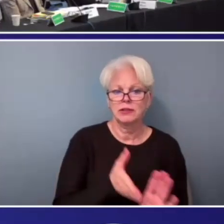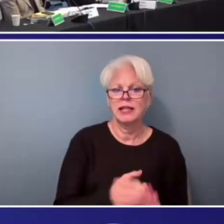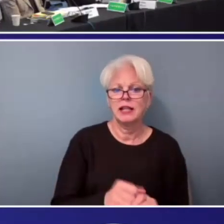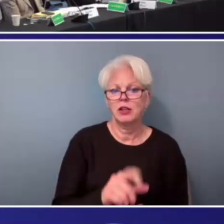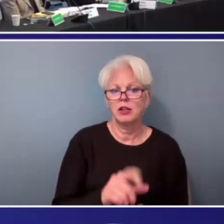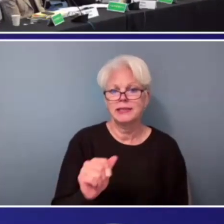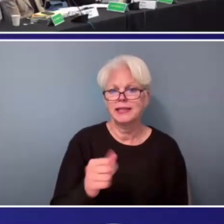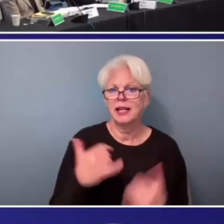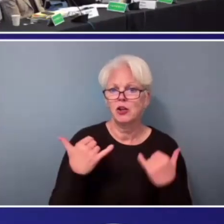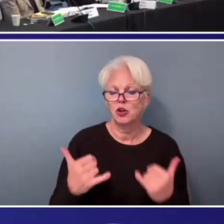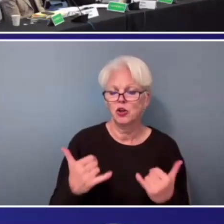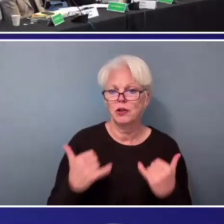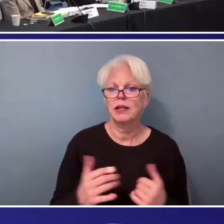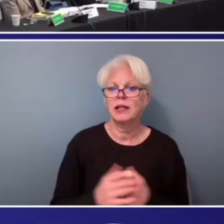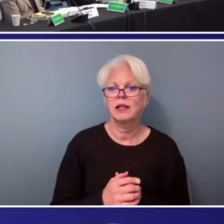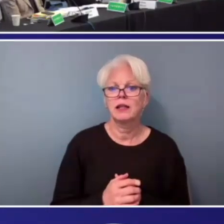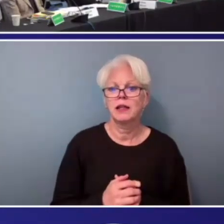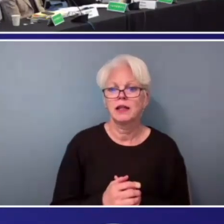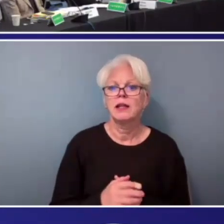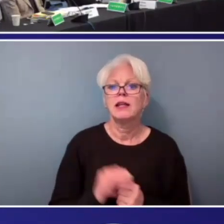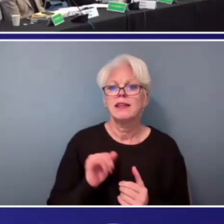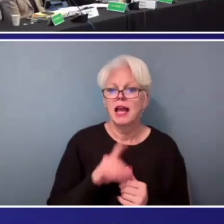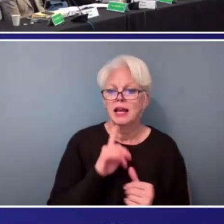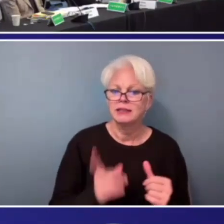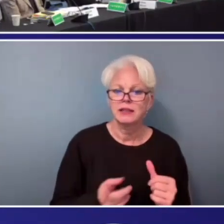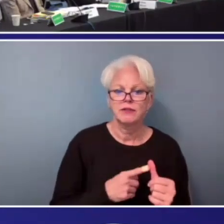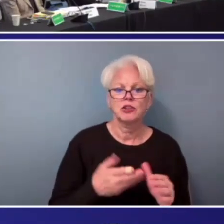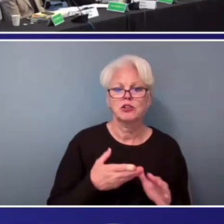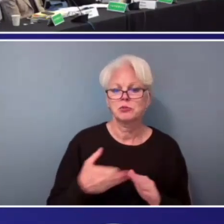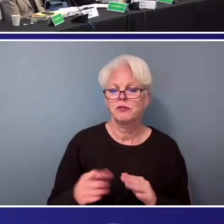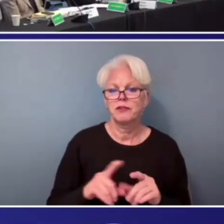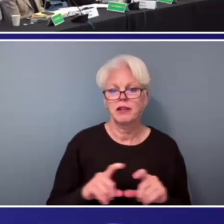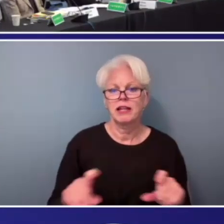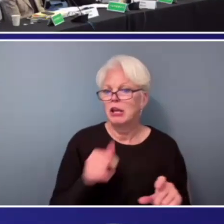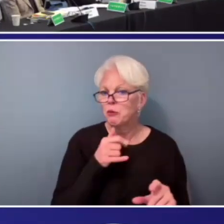And so that is a first professional degree. It wouldn't inherently exclude PhDs.